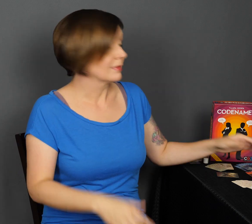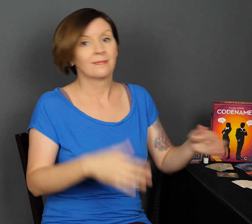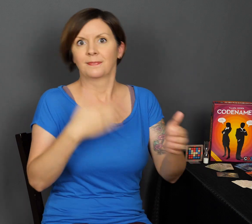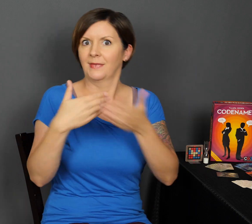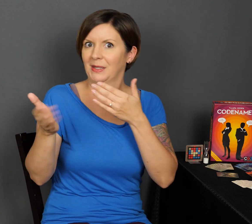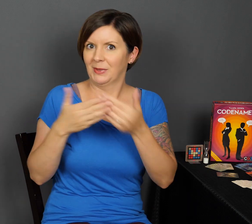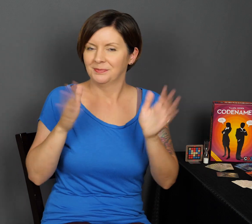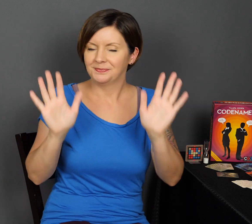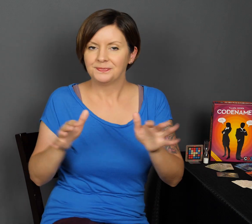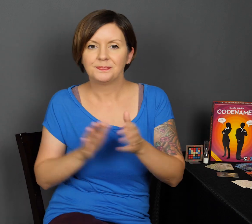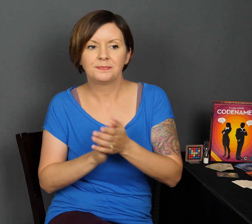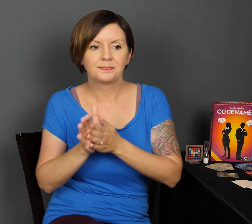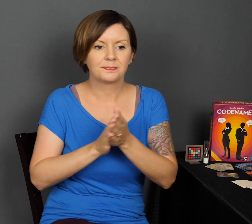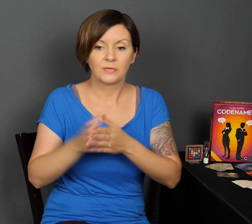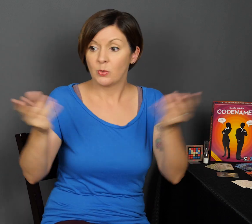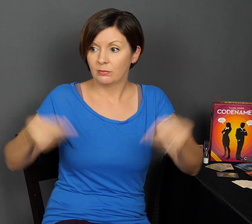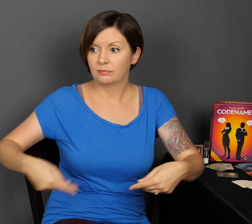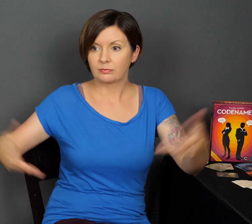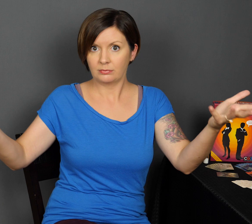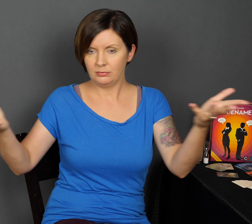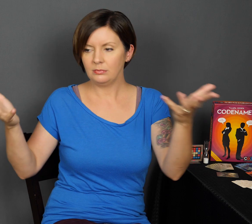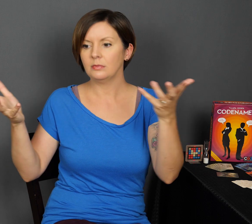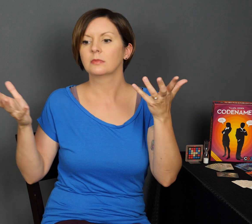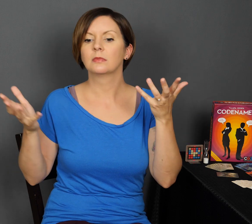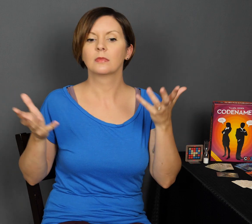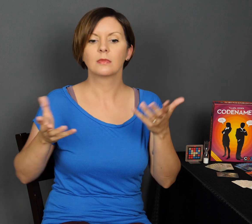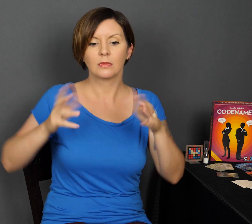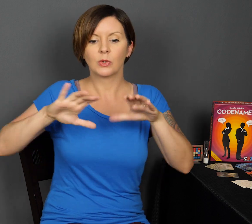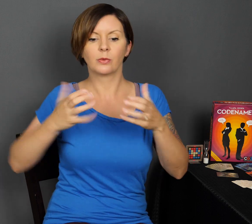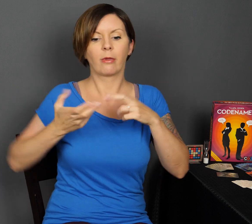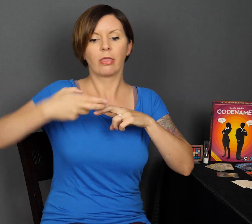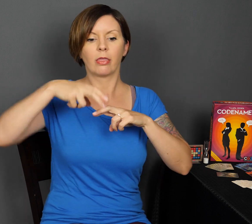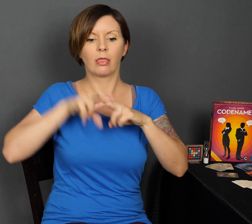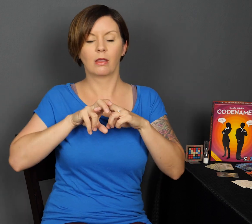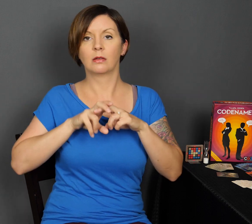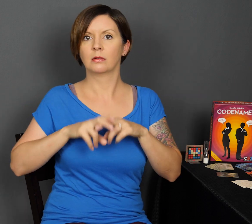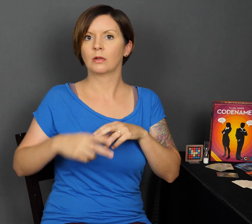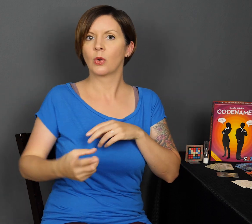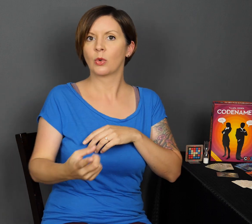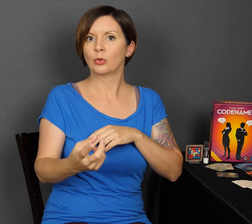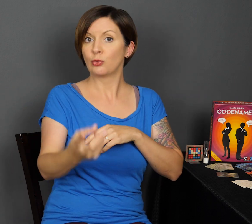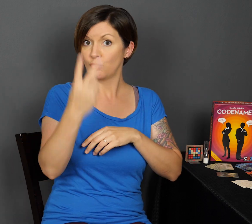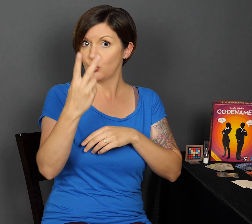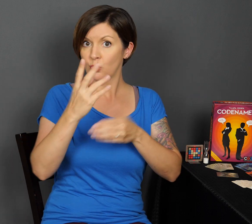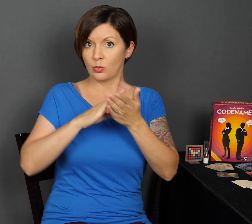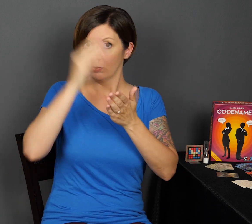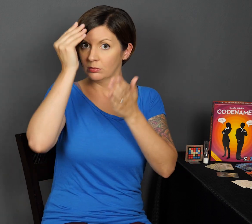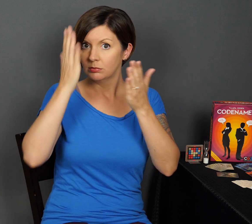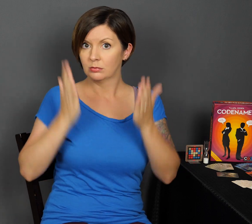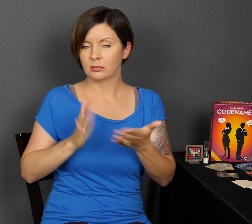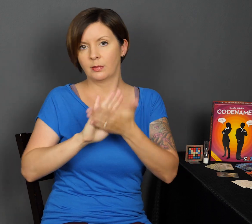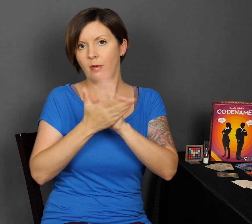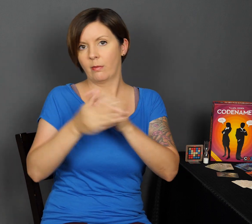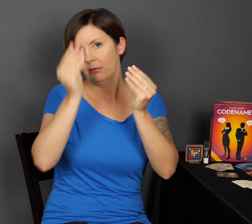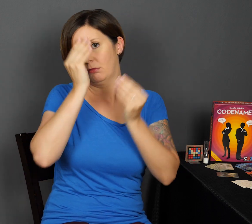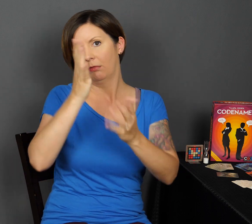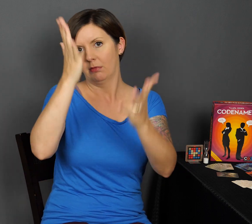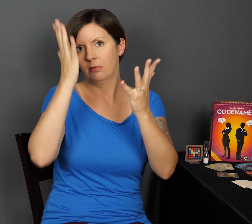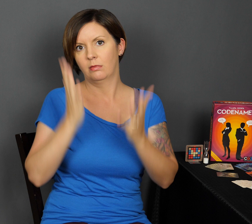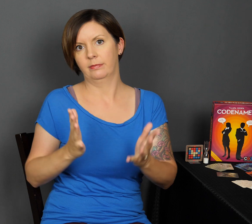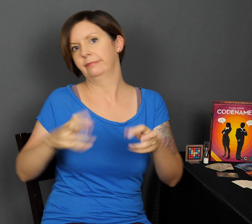Anyway, so after you pass out the game, everyone sits down and you have 2 students that become